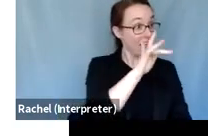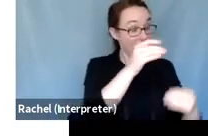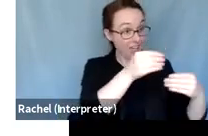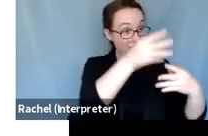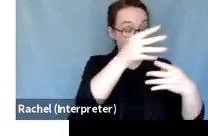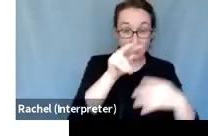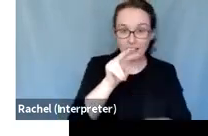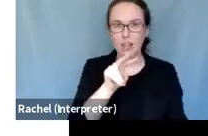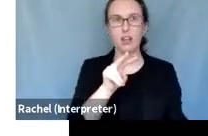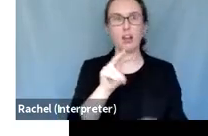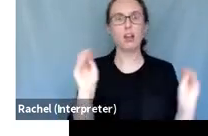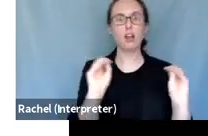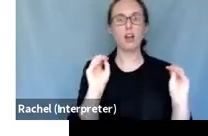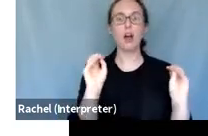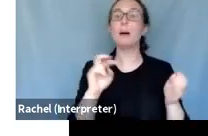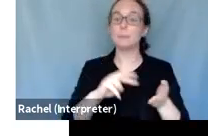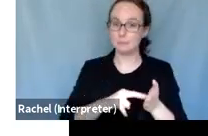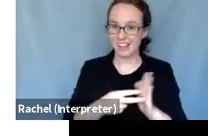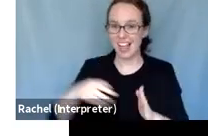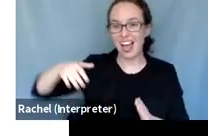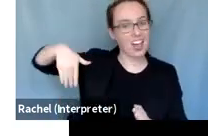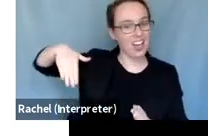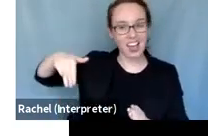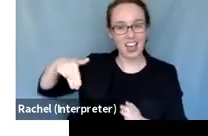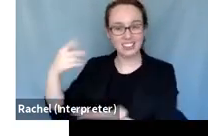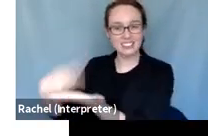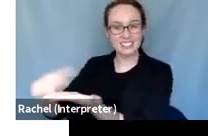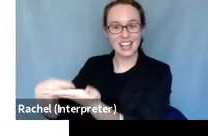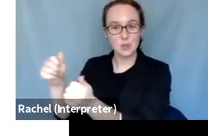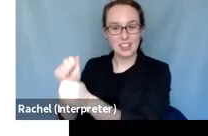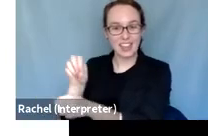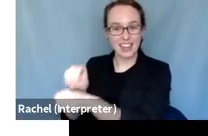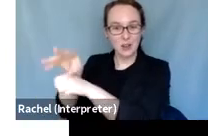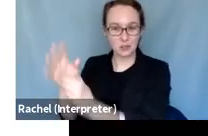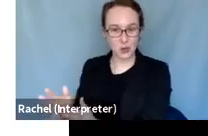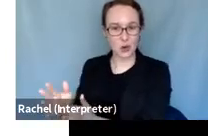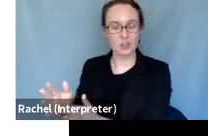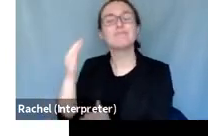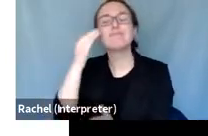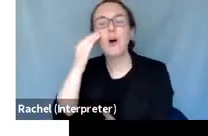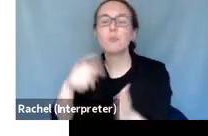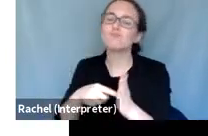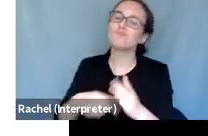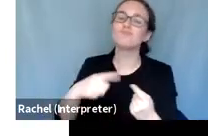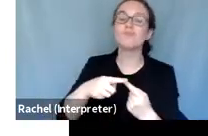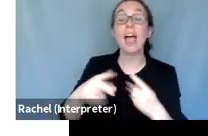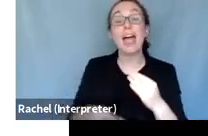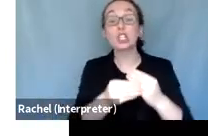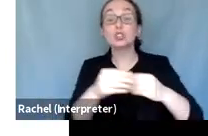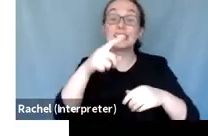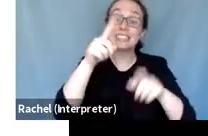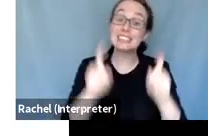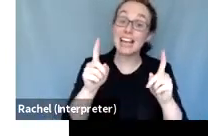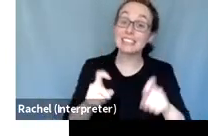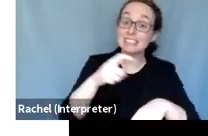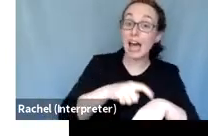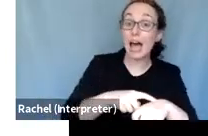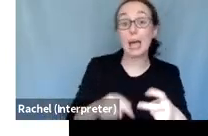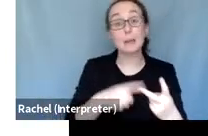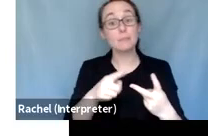Sage Talbot: that discussion with the counselor to set up the accommodations, like extra time on testing, note taking, anything that you're needing